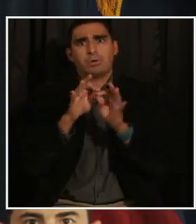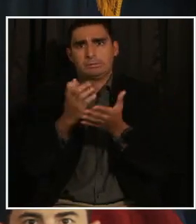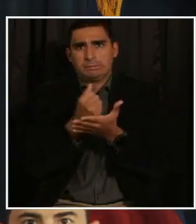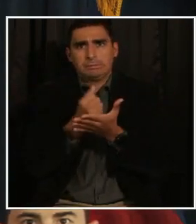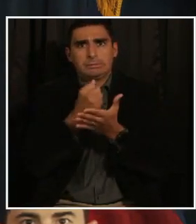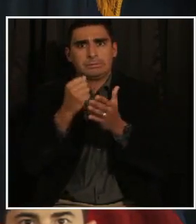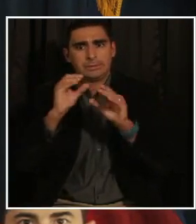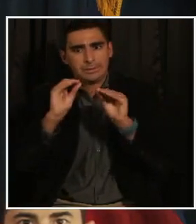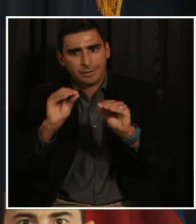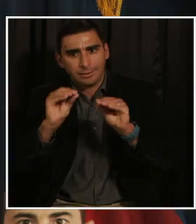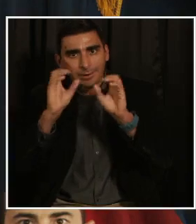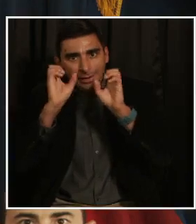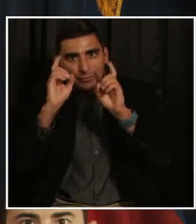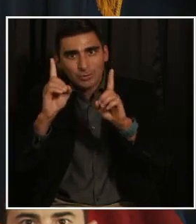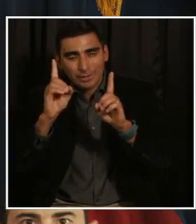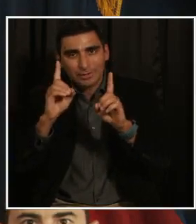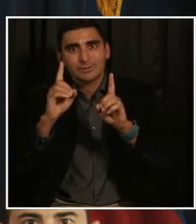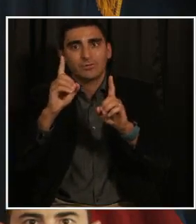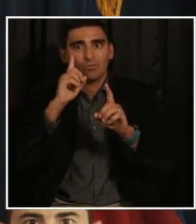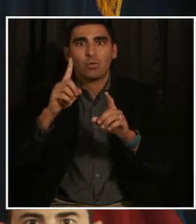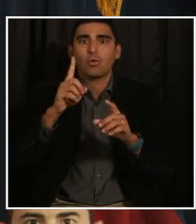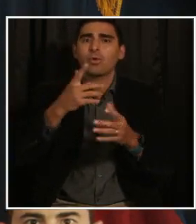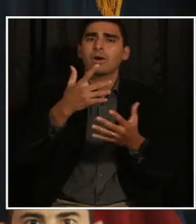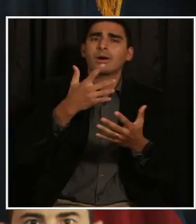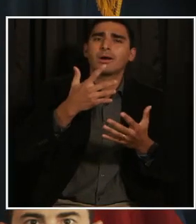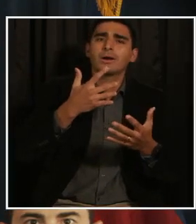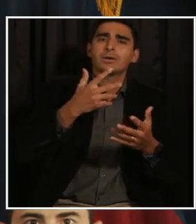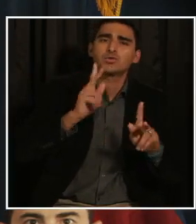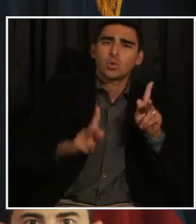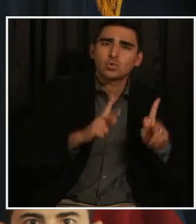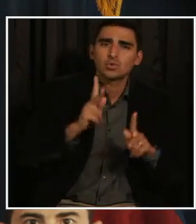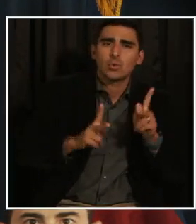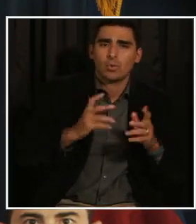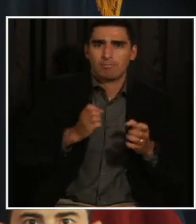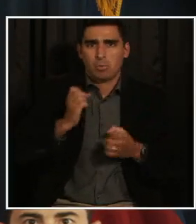important from a social emotional perspective it's important from an academic perspective